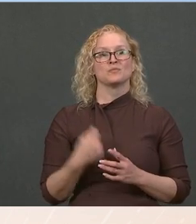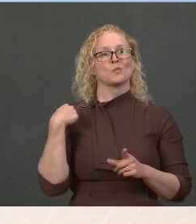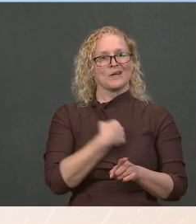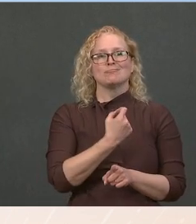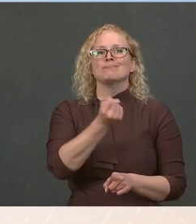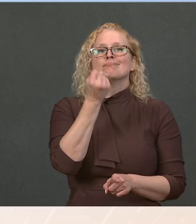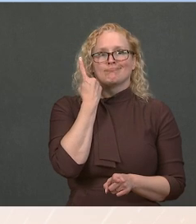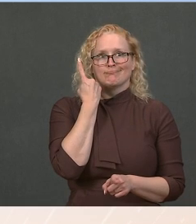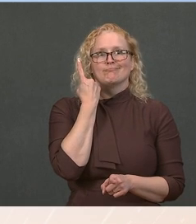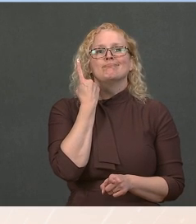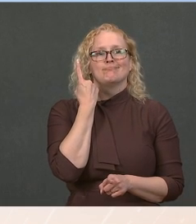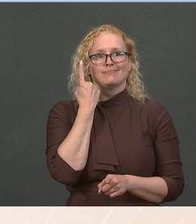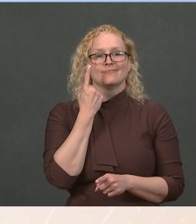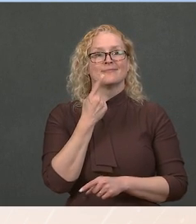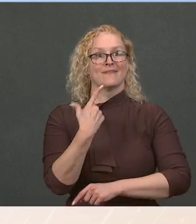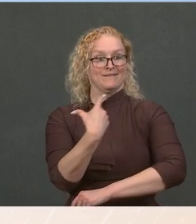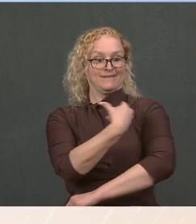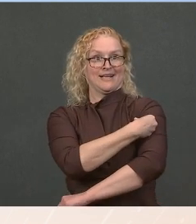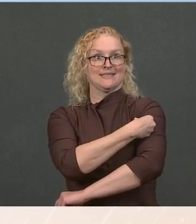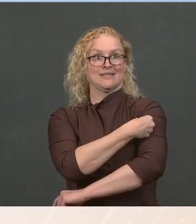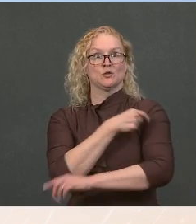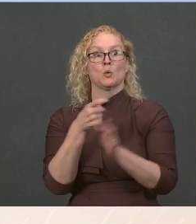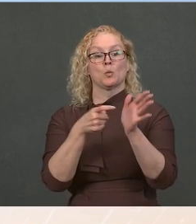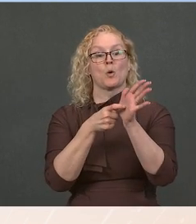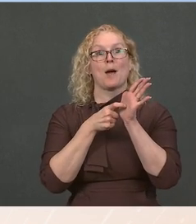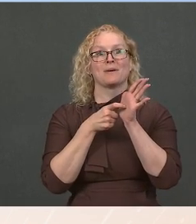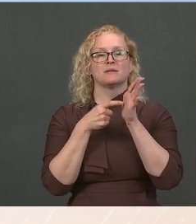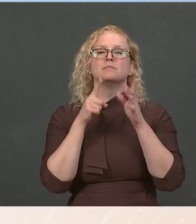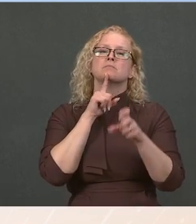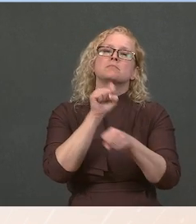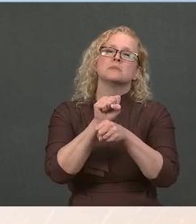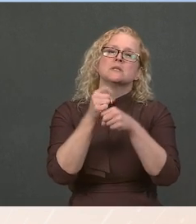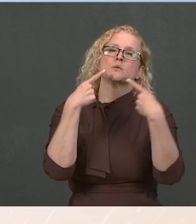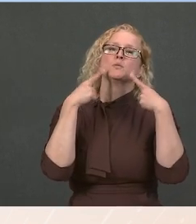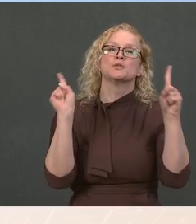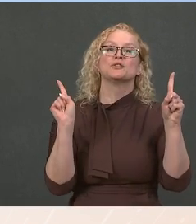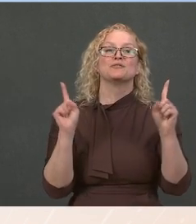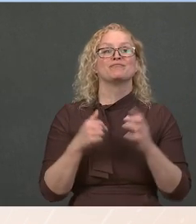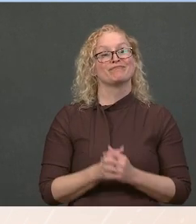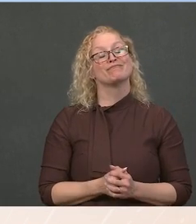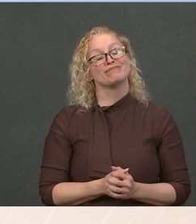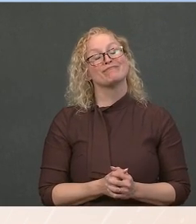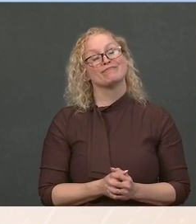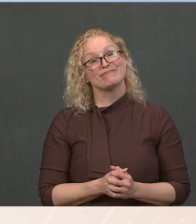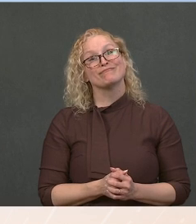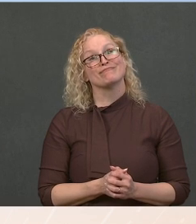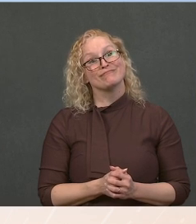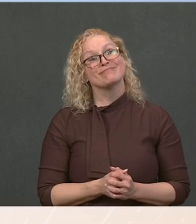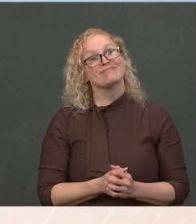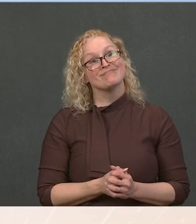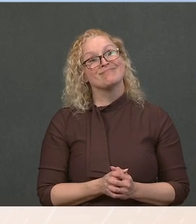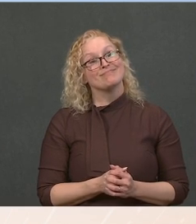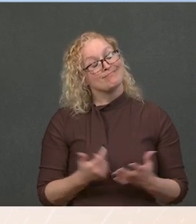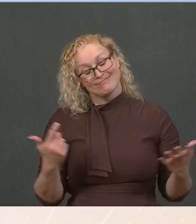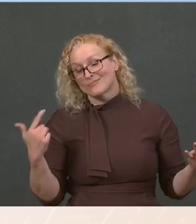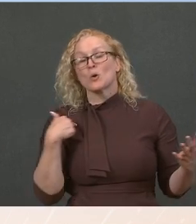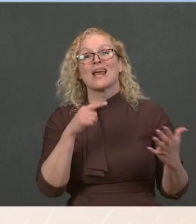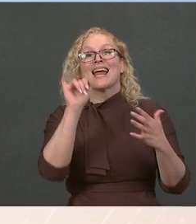vaccination requirements work, and they have been successful. And so that's what we're going to continue to do and work --